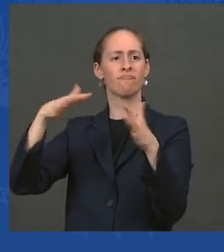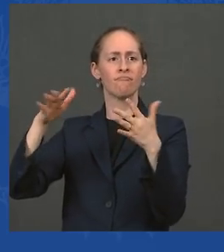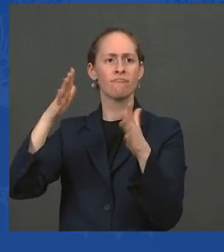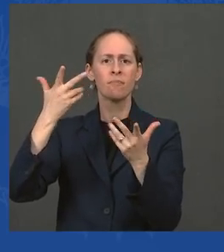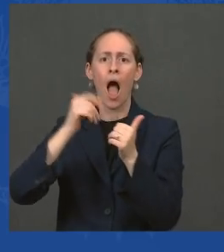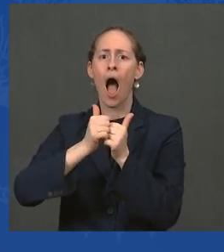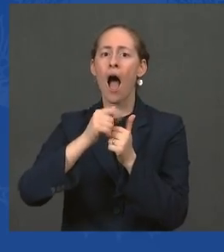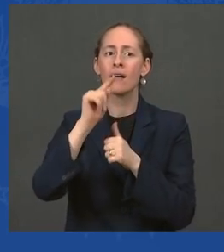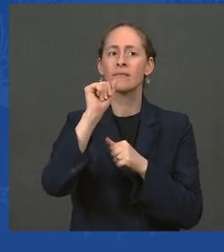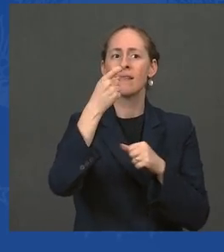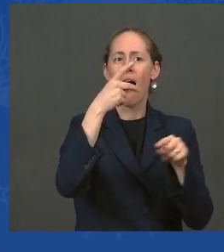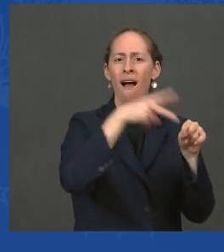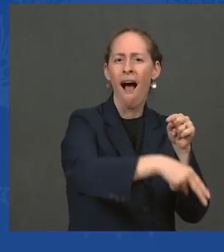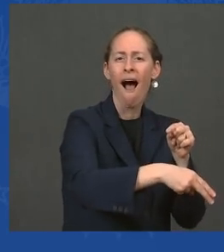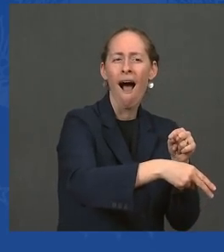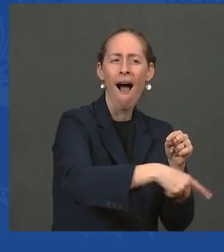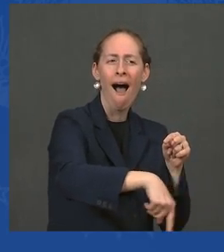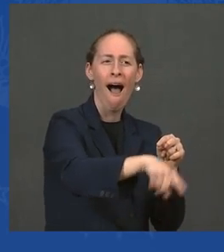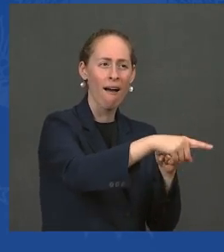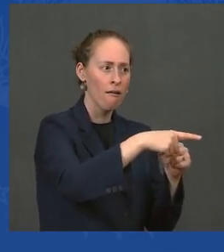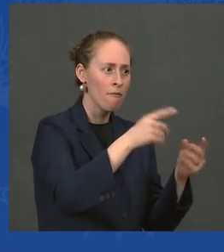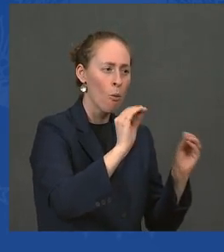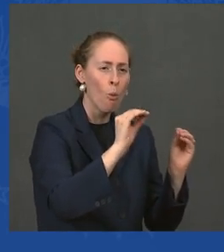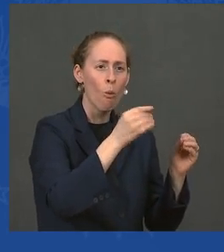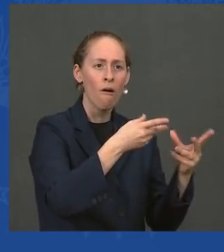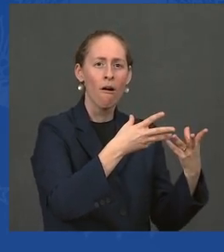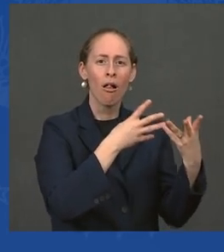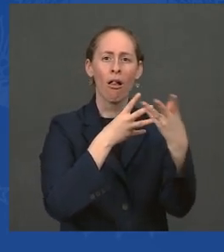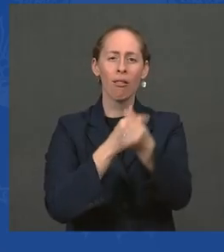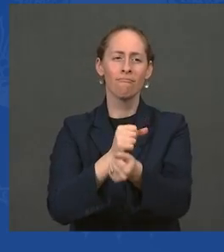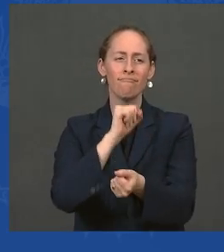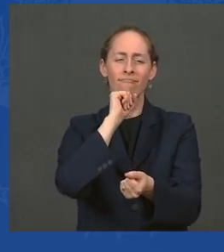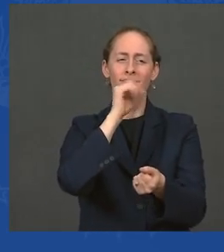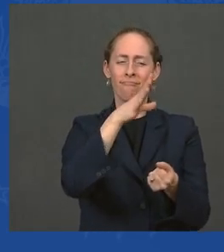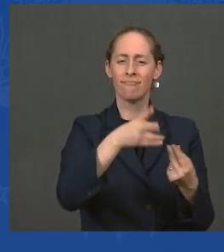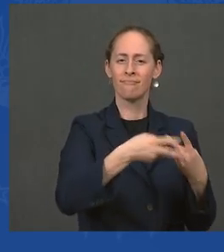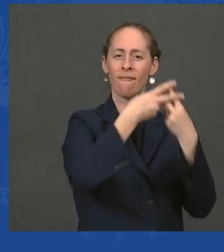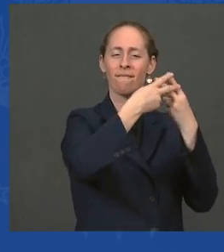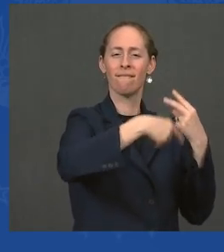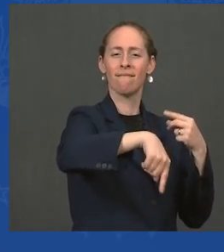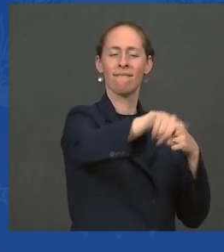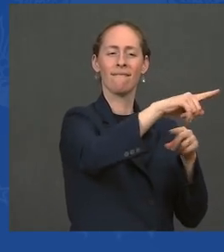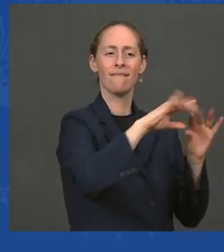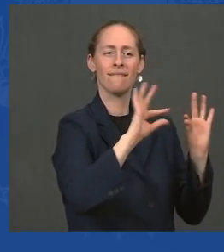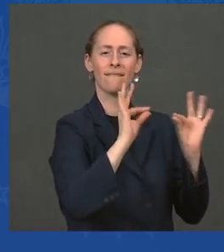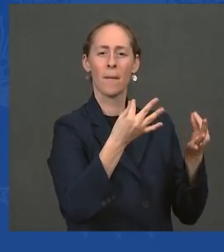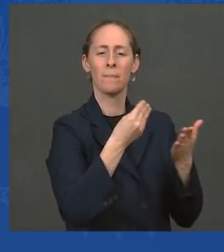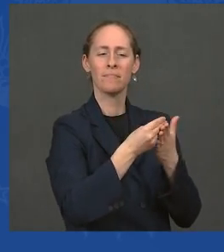It's not spending money; it's a tax cut for working-class people. And it's about time, as I said --